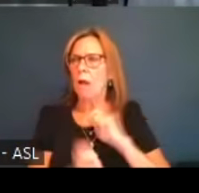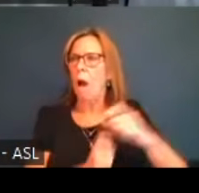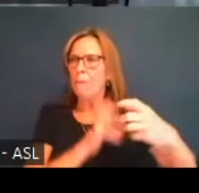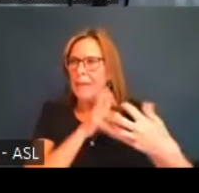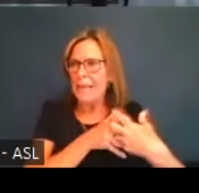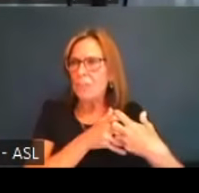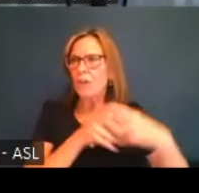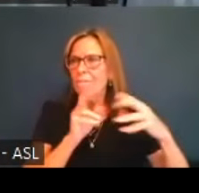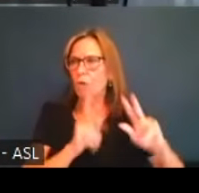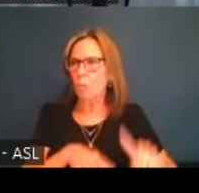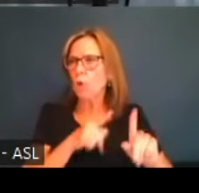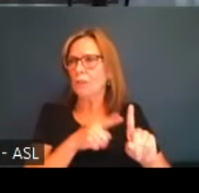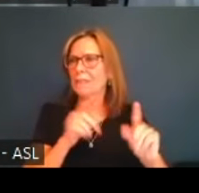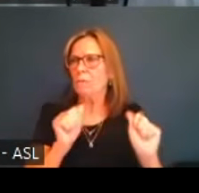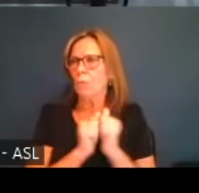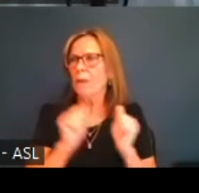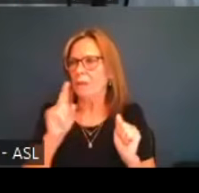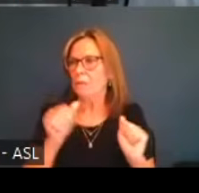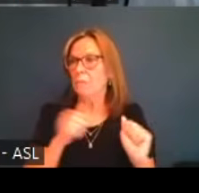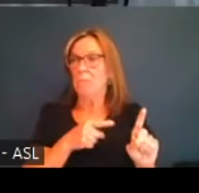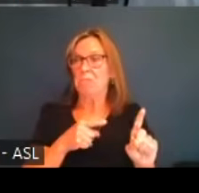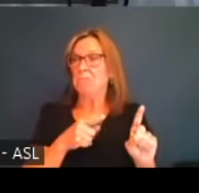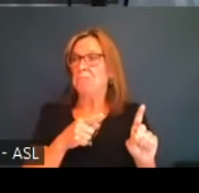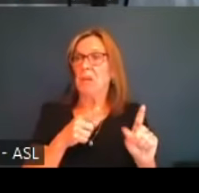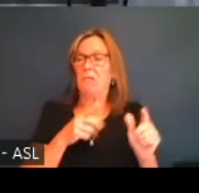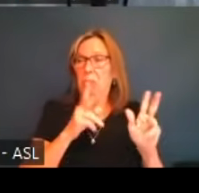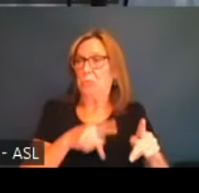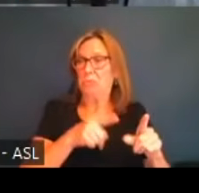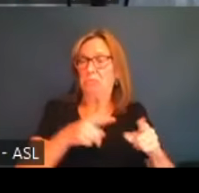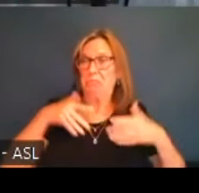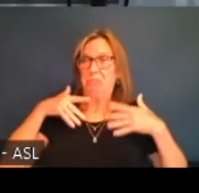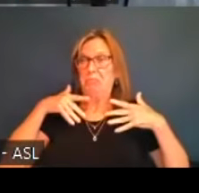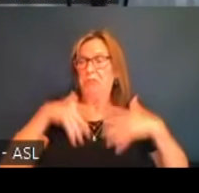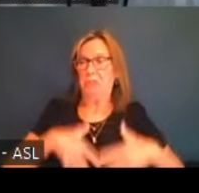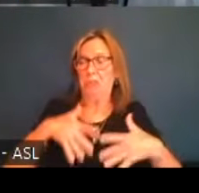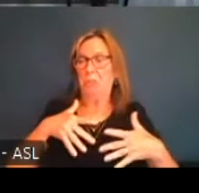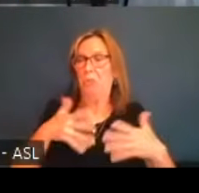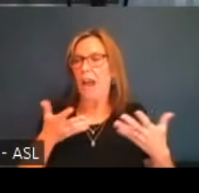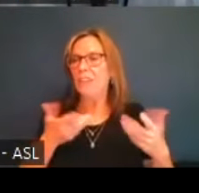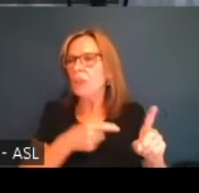depression and that medical care professional says I think you could do well to take care of an animal, that might